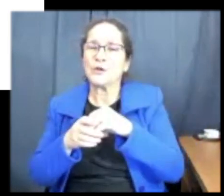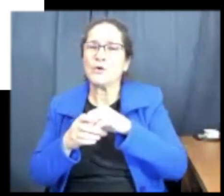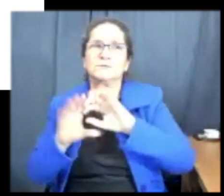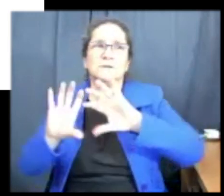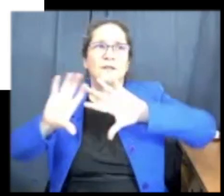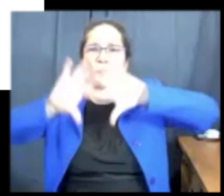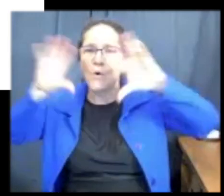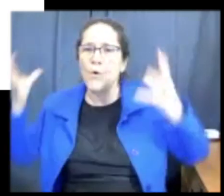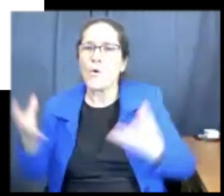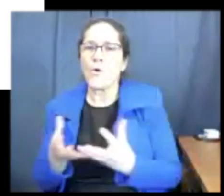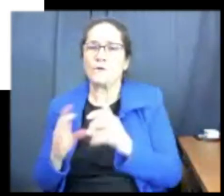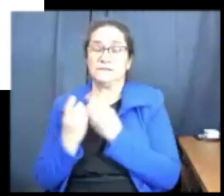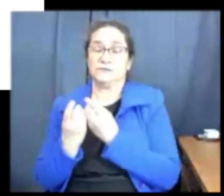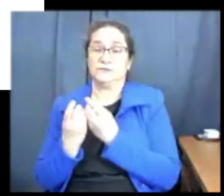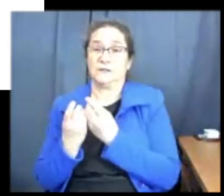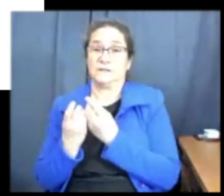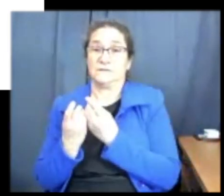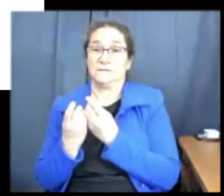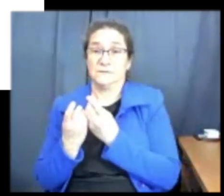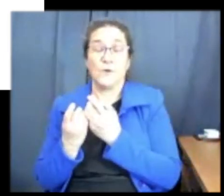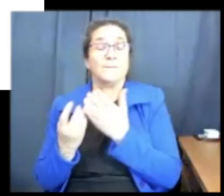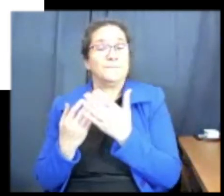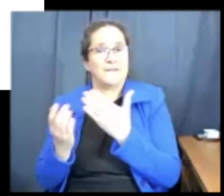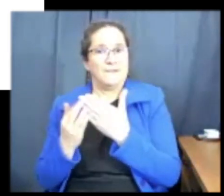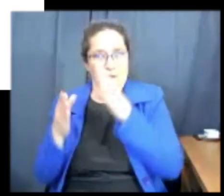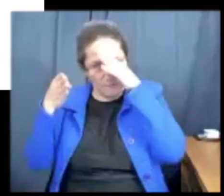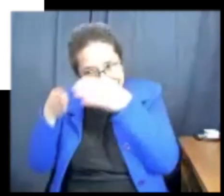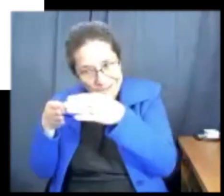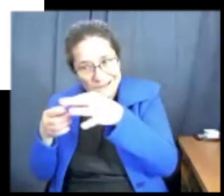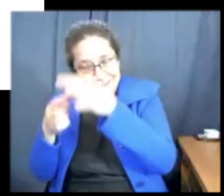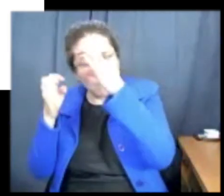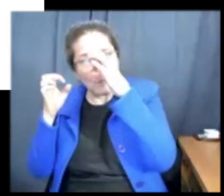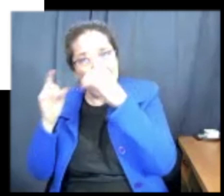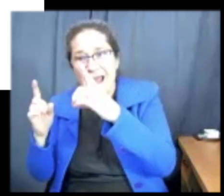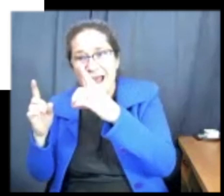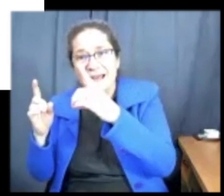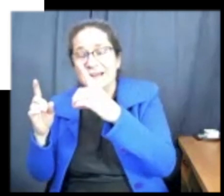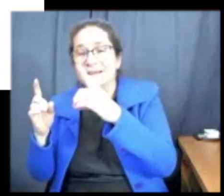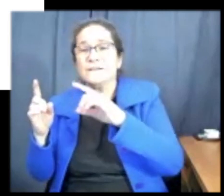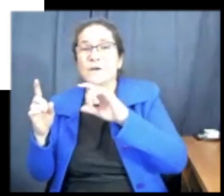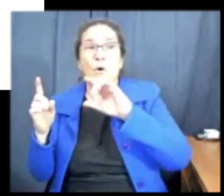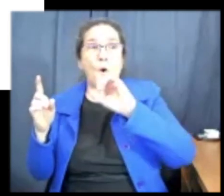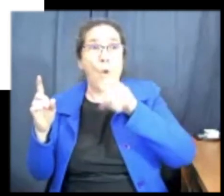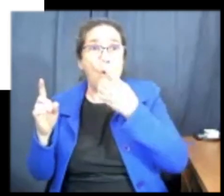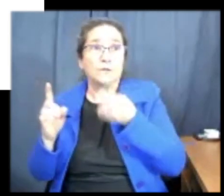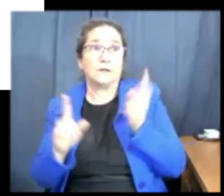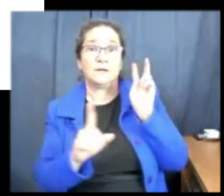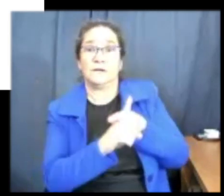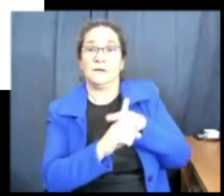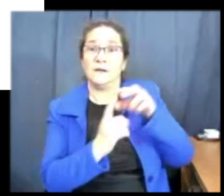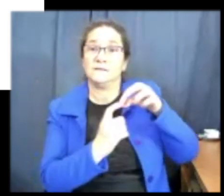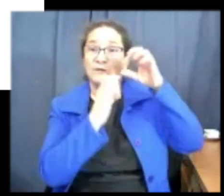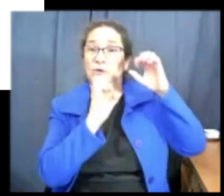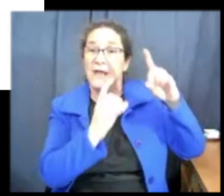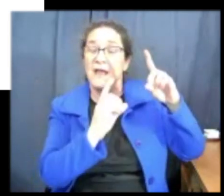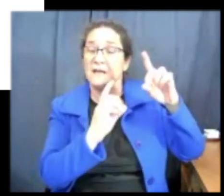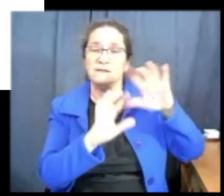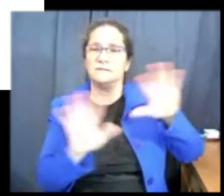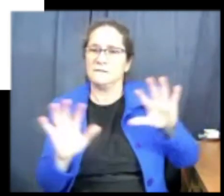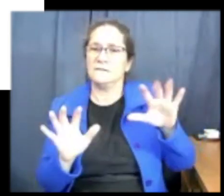because even though it is Special Ed, it doesn't just fall in a Special Ed world. It really encompasses the general education classroom